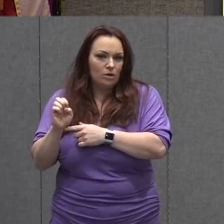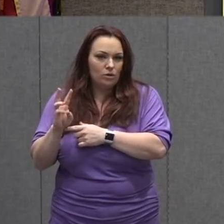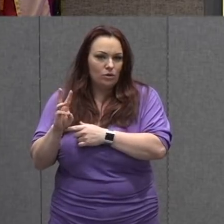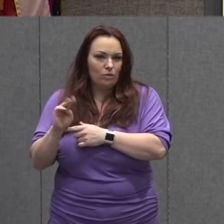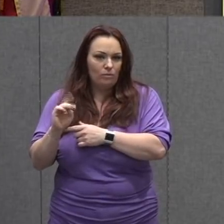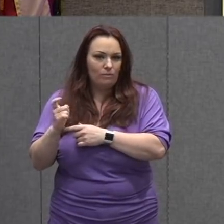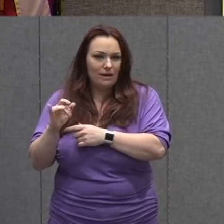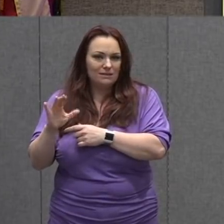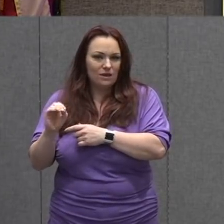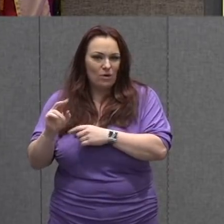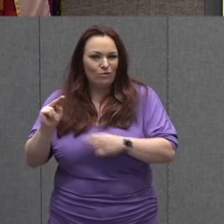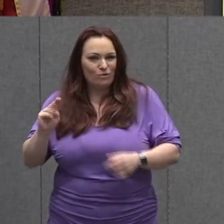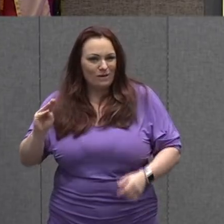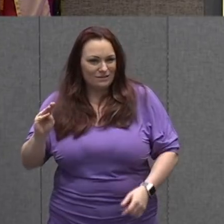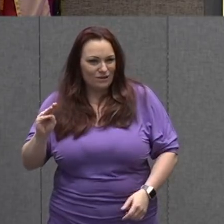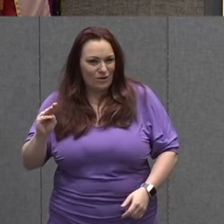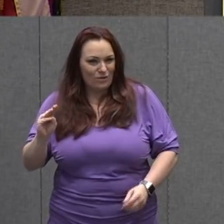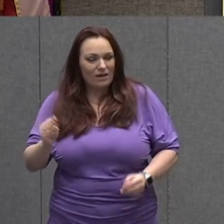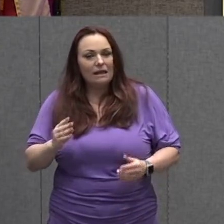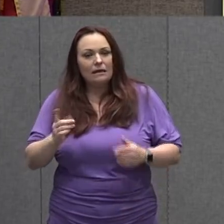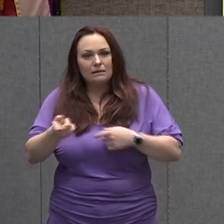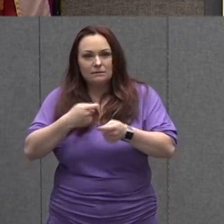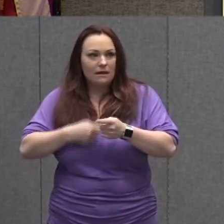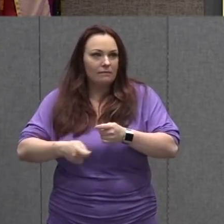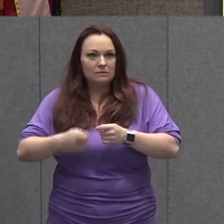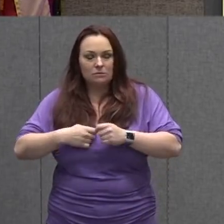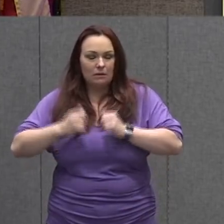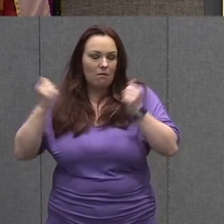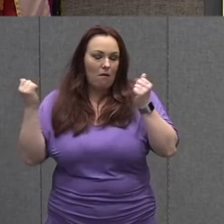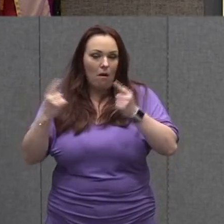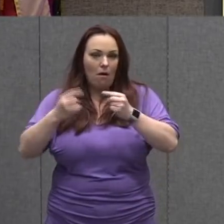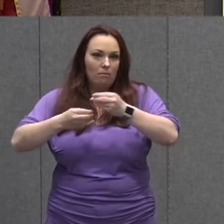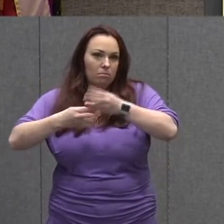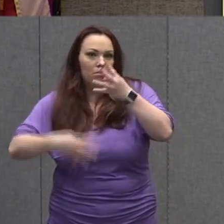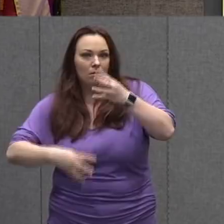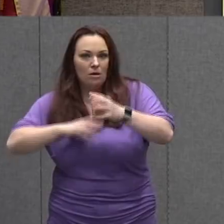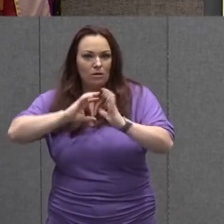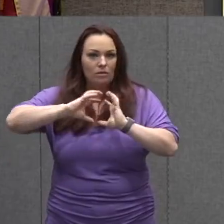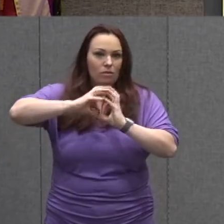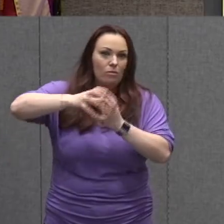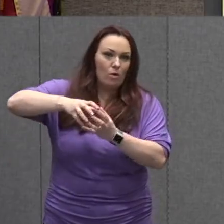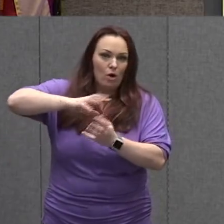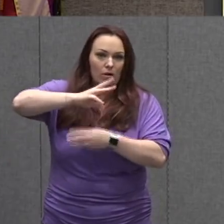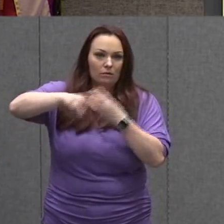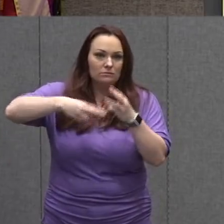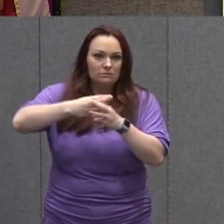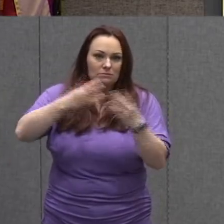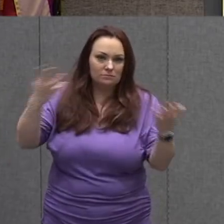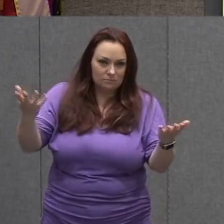much more specific than all of the legends and myths around why the moon came to be.